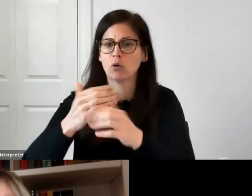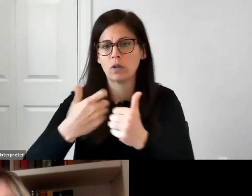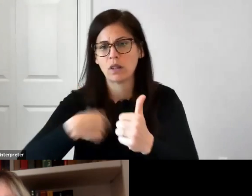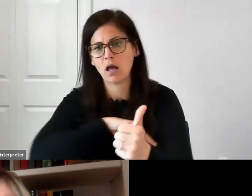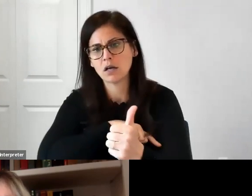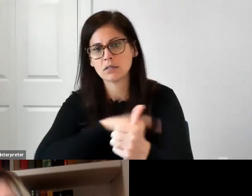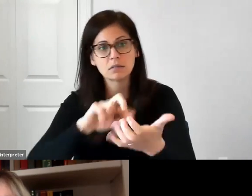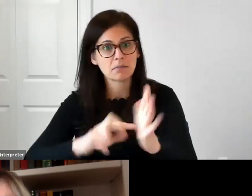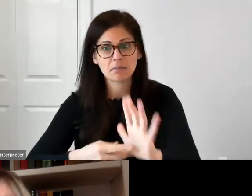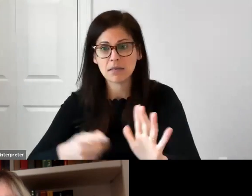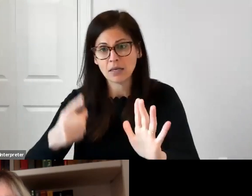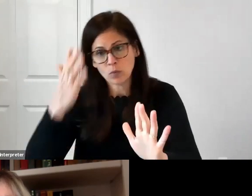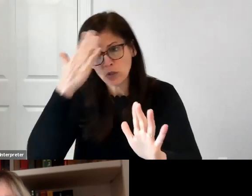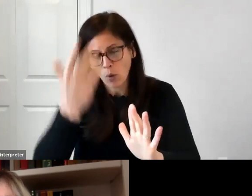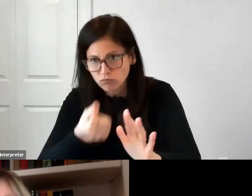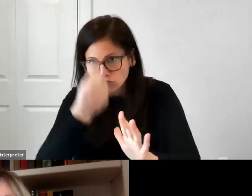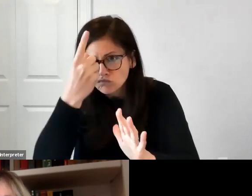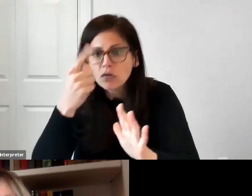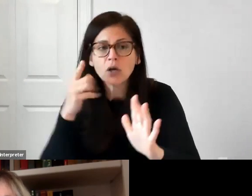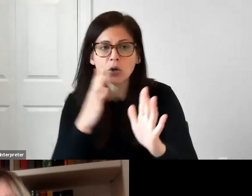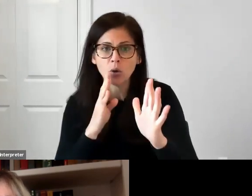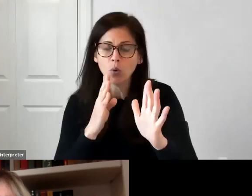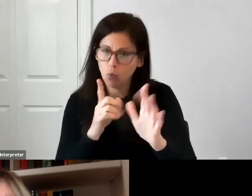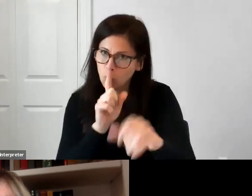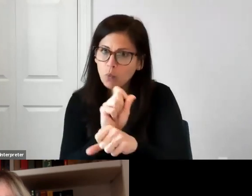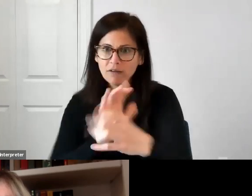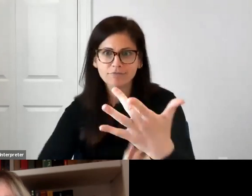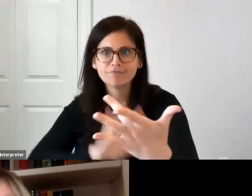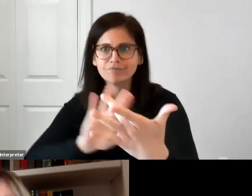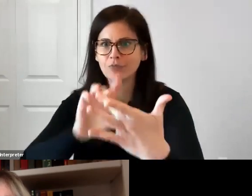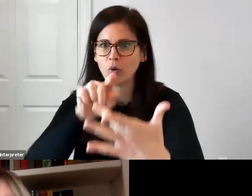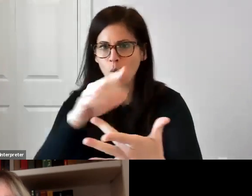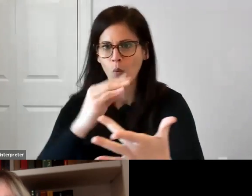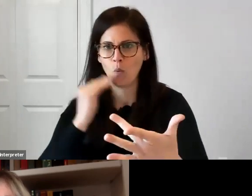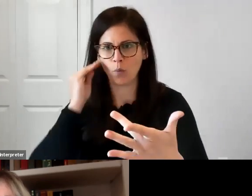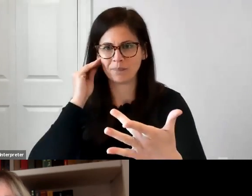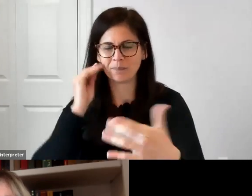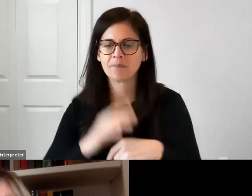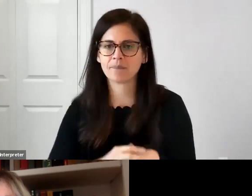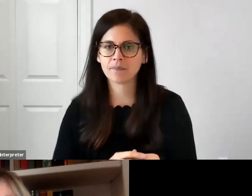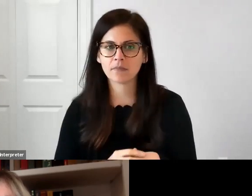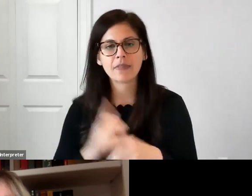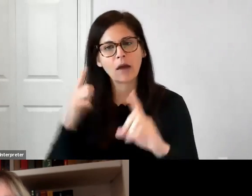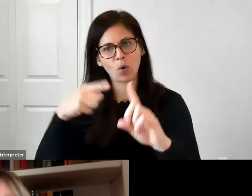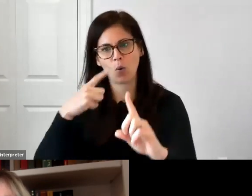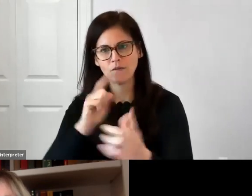have gotten through this virtual screen. So, those are the goals of this week.